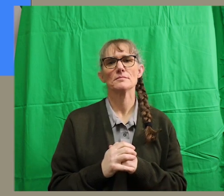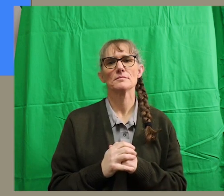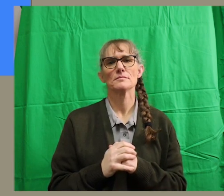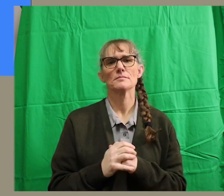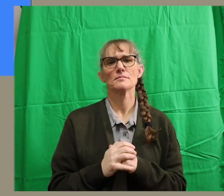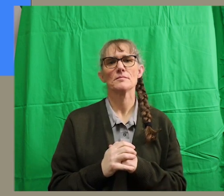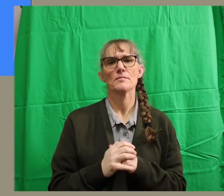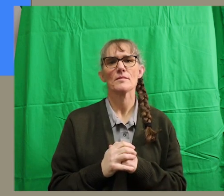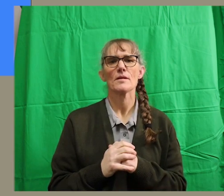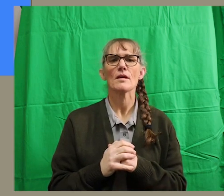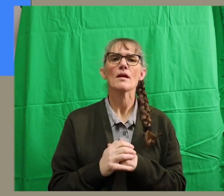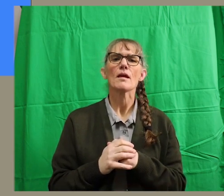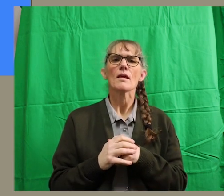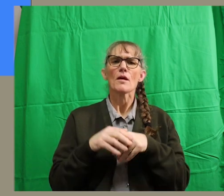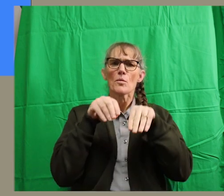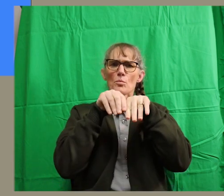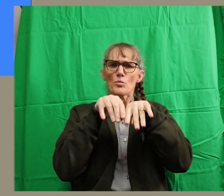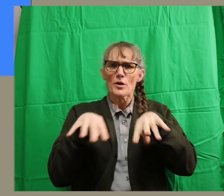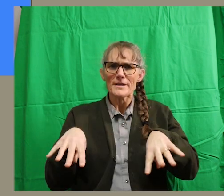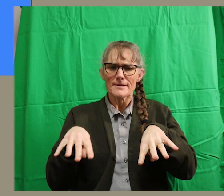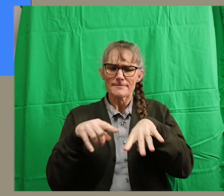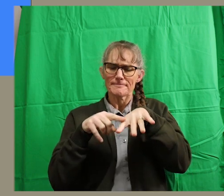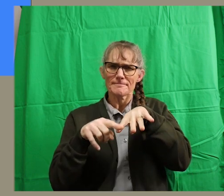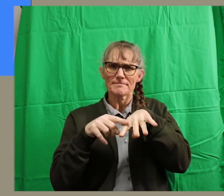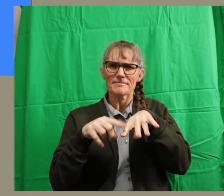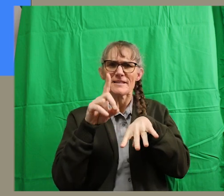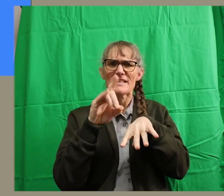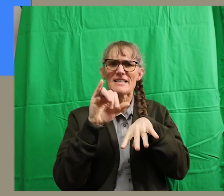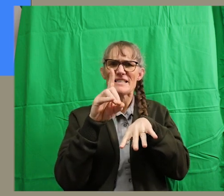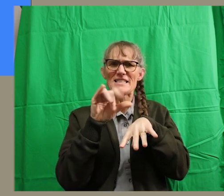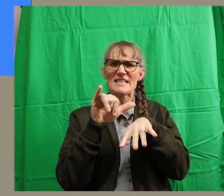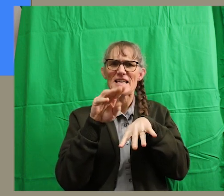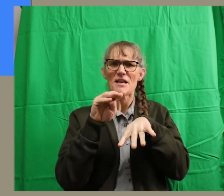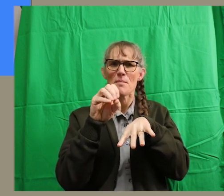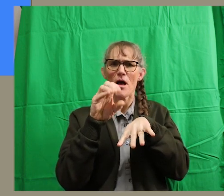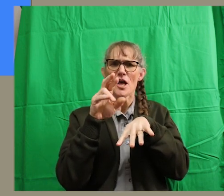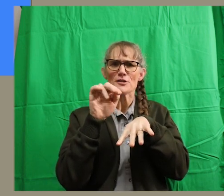So, Didymoceras is a genus that originated in the Western Interior Seaway,